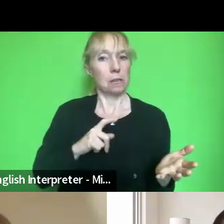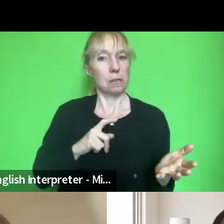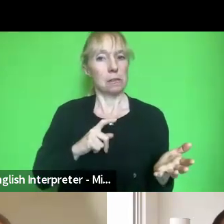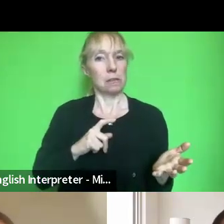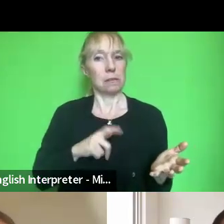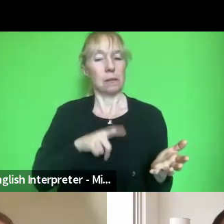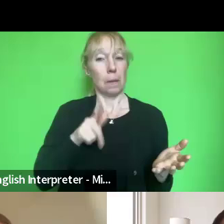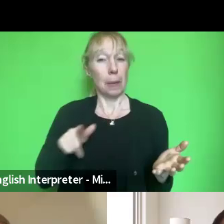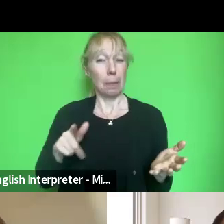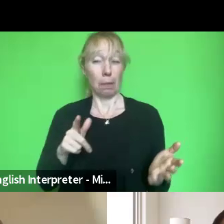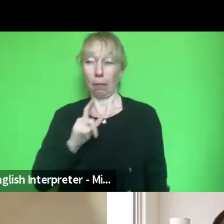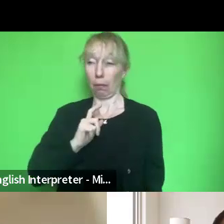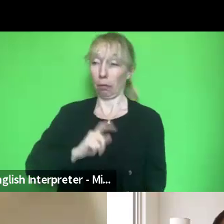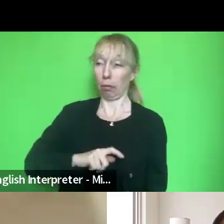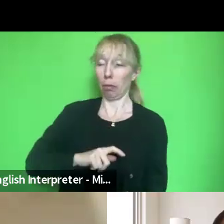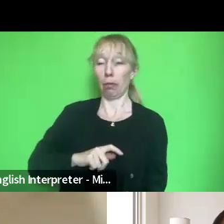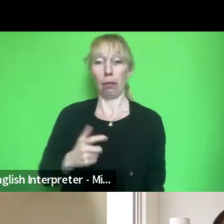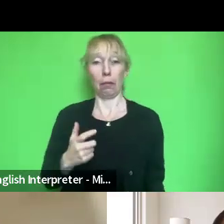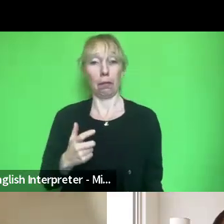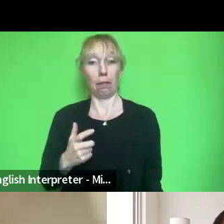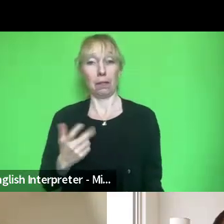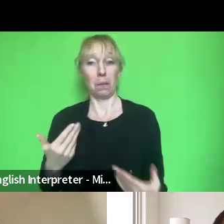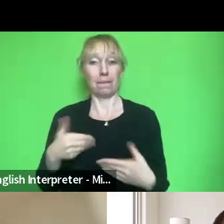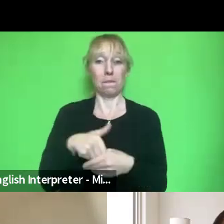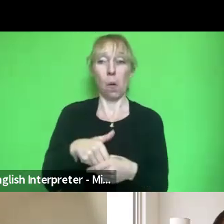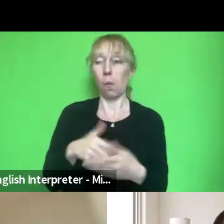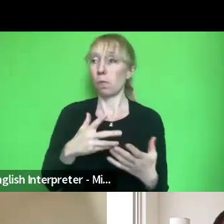people not feeling confident to get involved, to have conversations